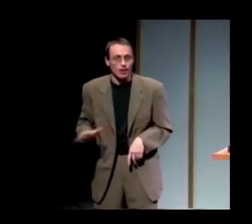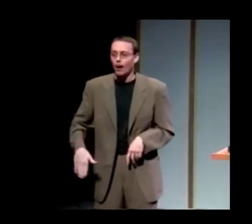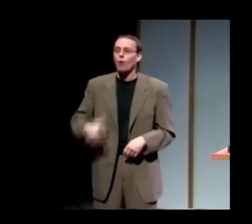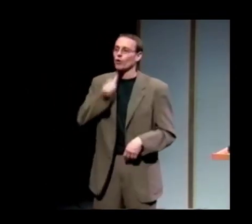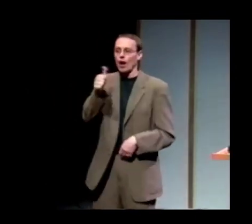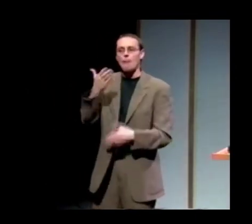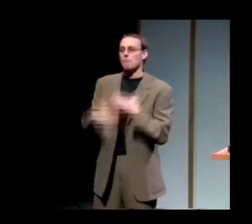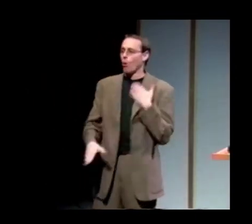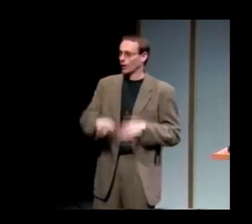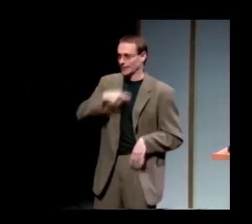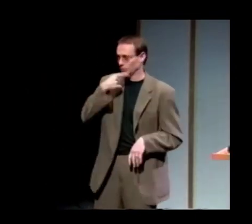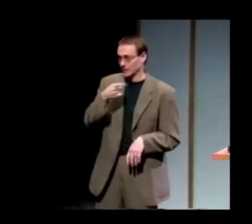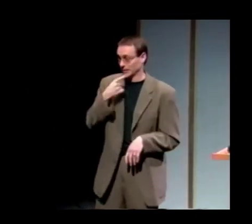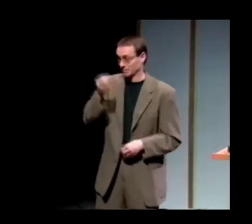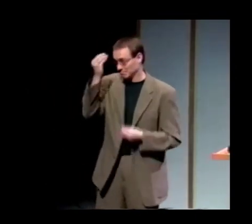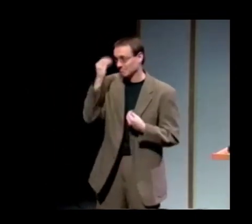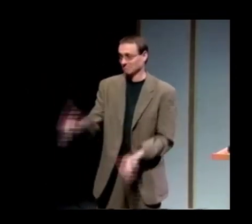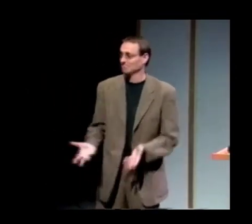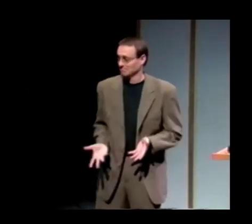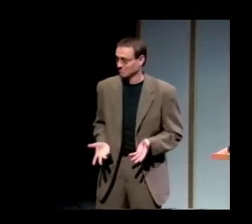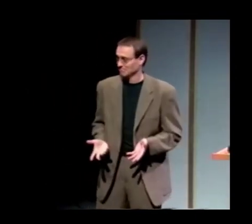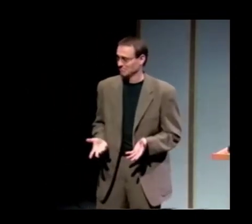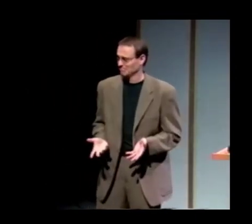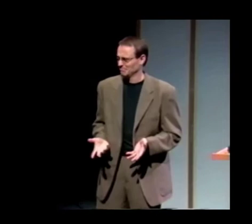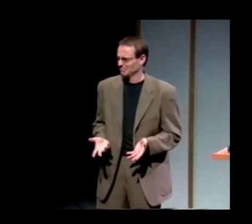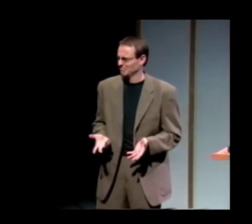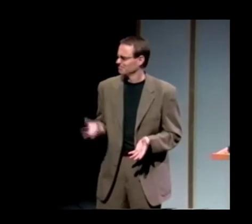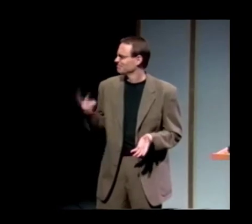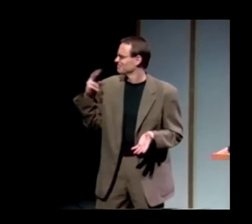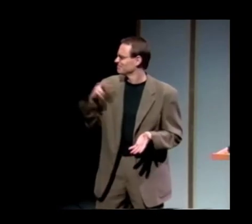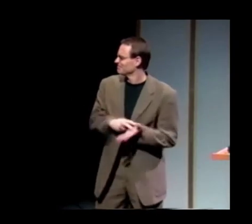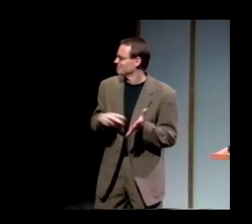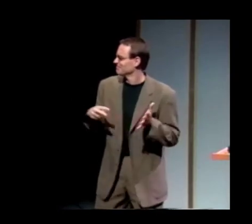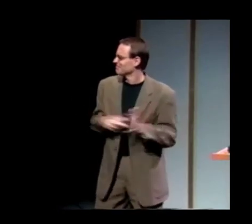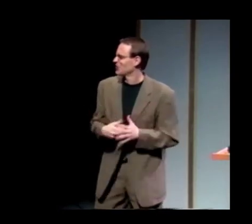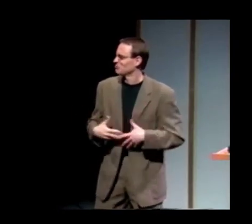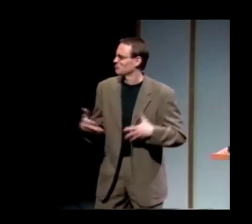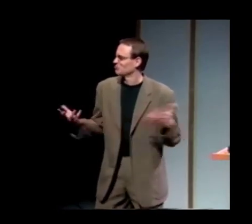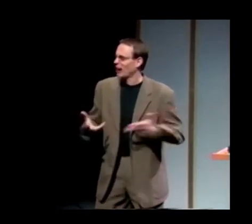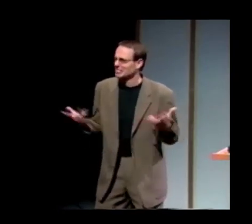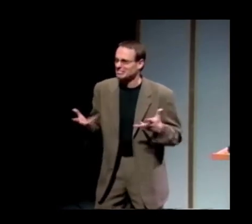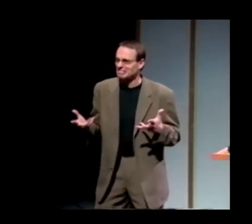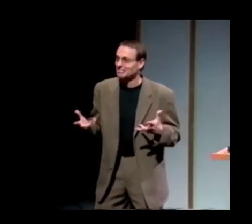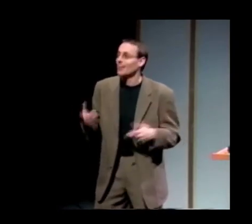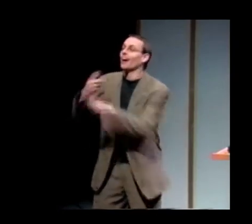I DIDN'T FEEL HEARING. I WASN'T BORN HEARING JUST TO LET YOU KNOW. I WAS HEARING, BUT I WASN'T HEARING.